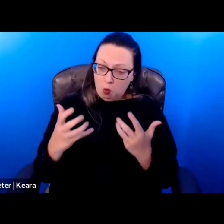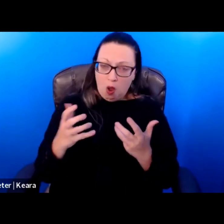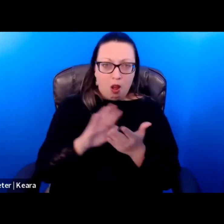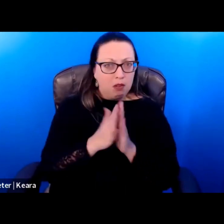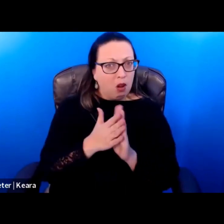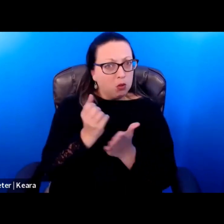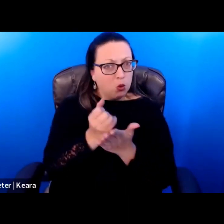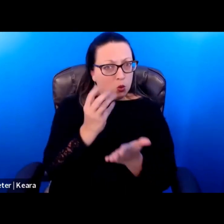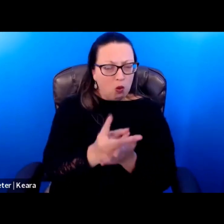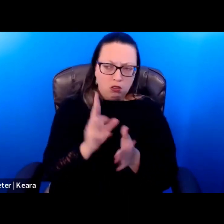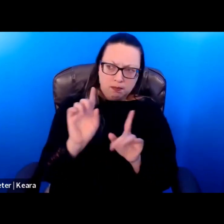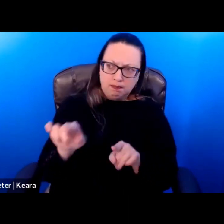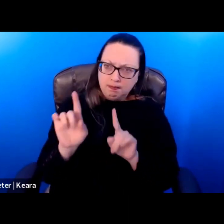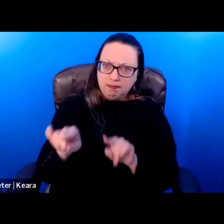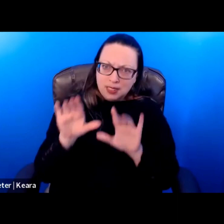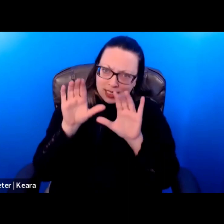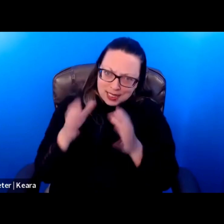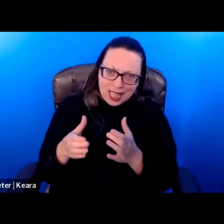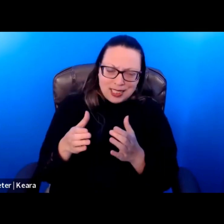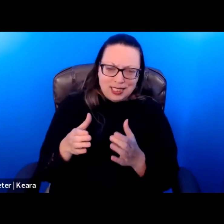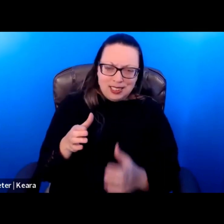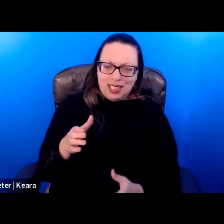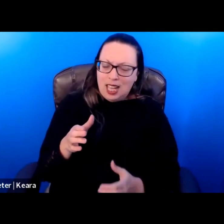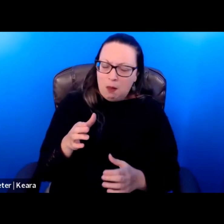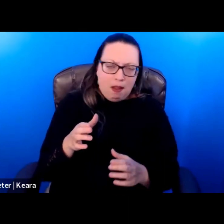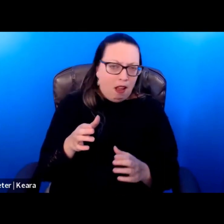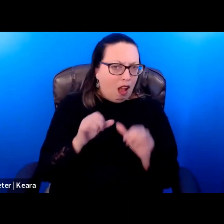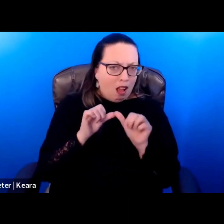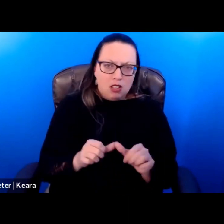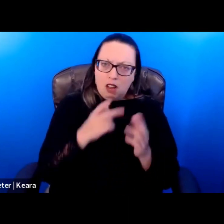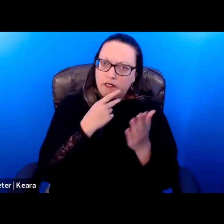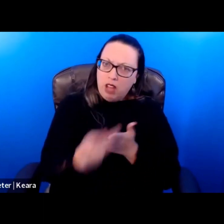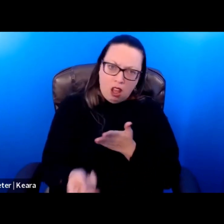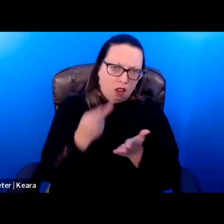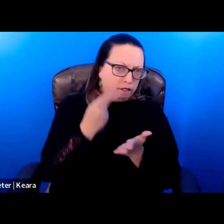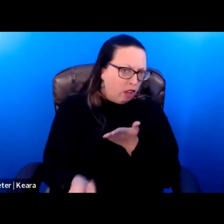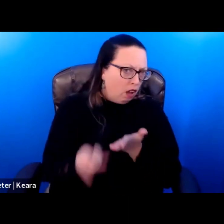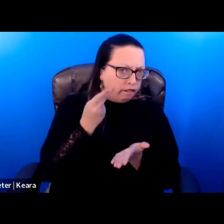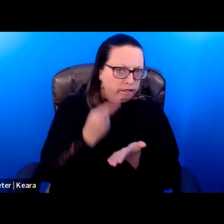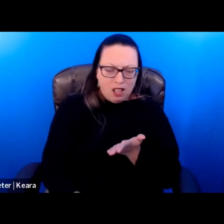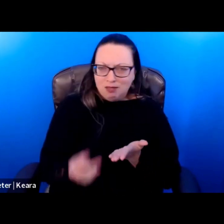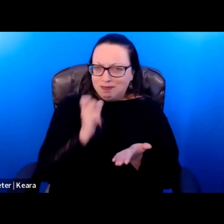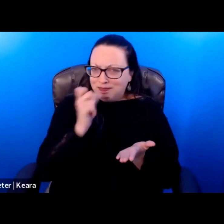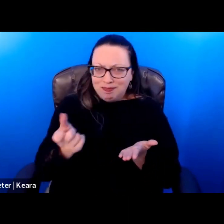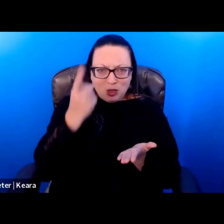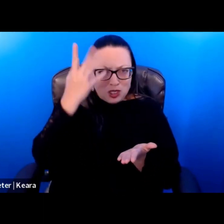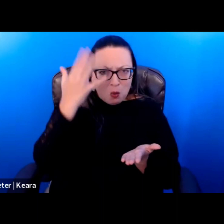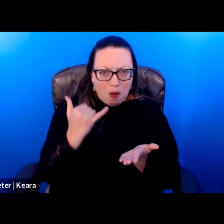going to classes and I just kept flunking out, you know, for some mysterious reason. And eventually, he started giving me some help, you know, to kind of